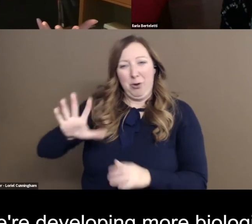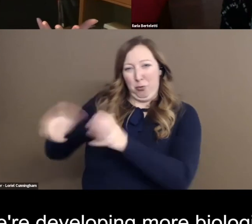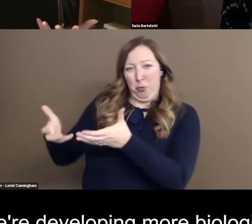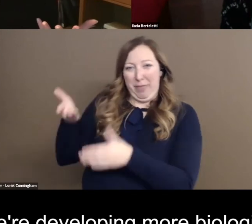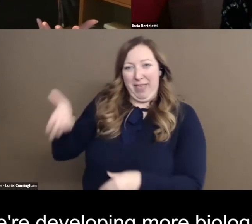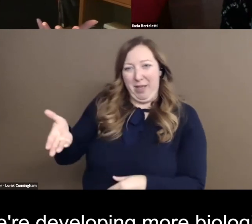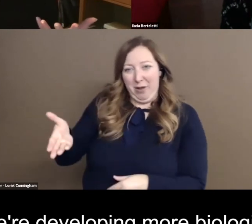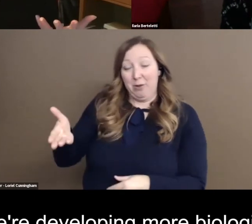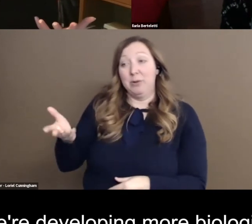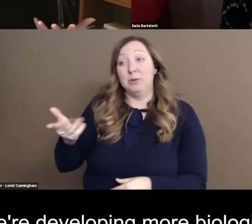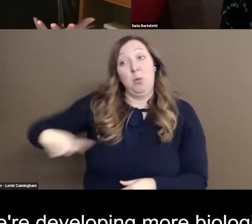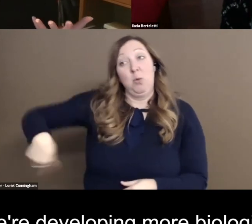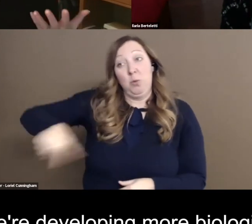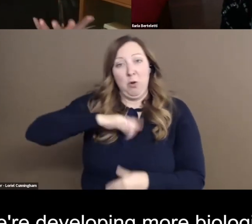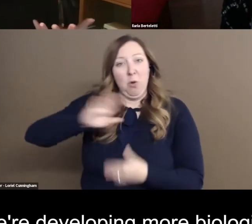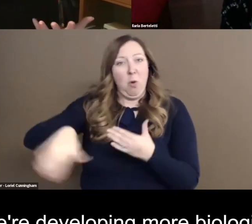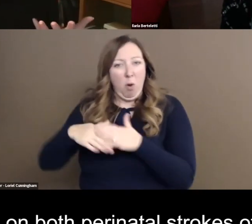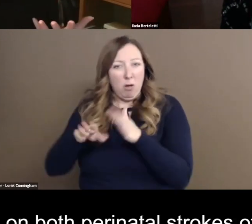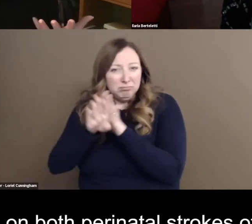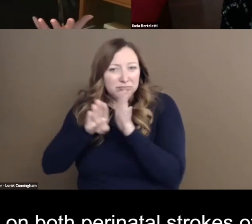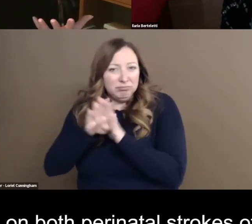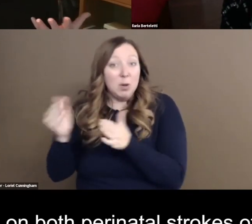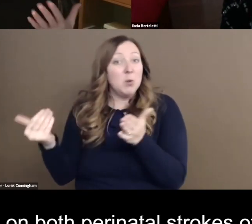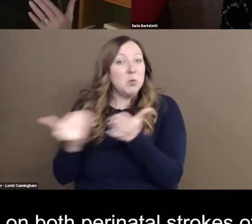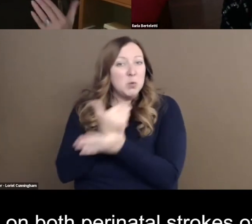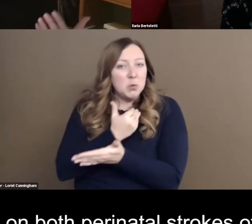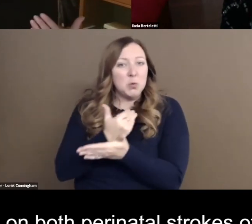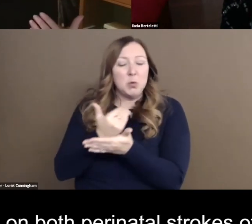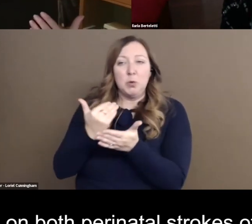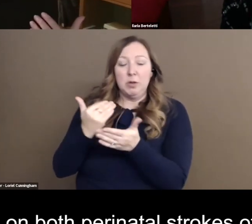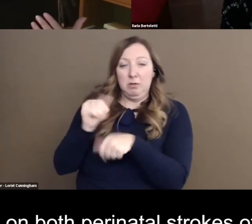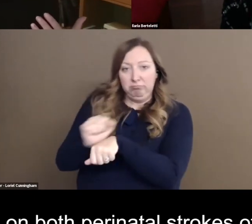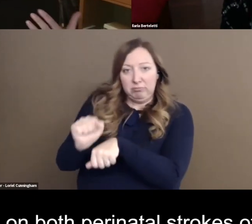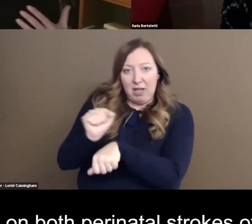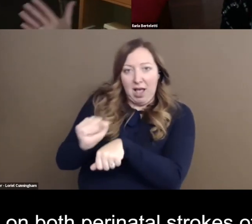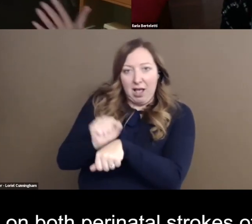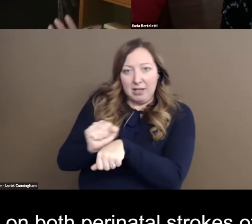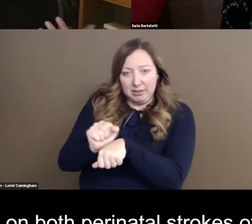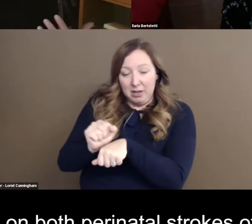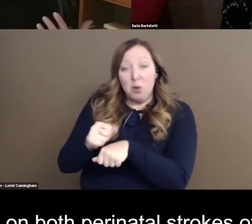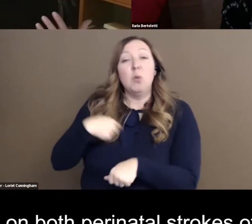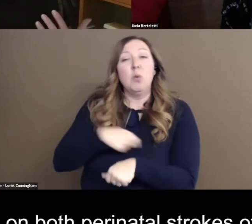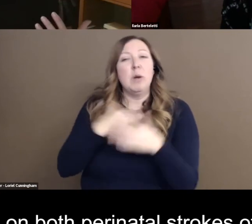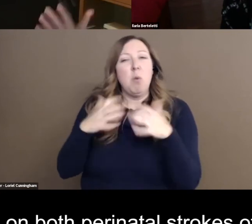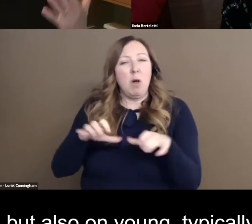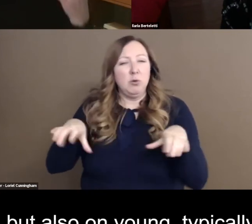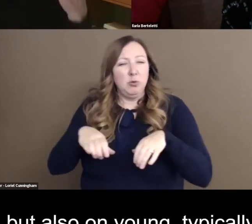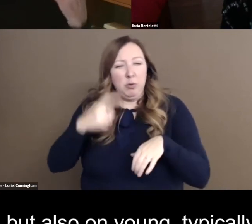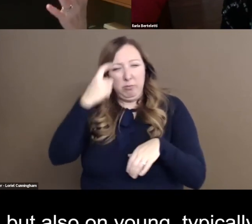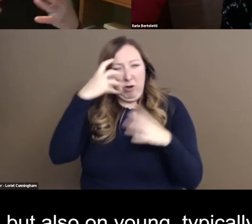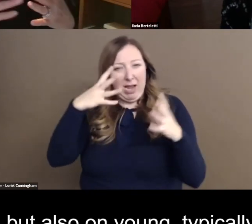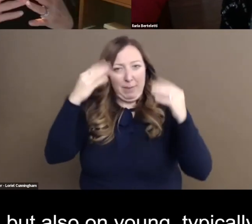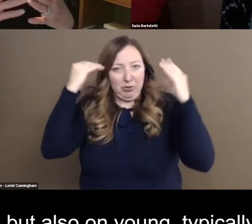be doing brain imaging on both perineal strokes of the right or the left